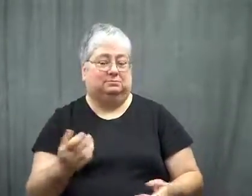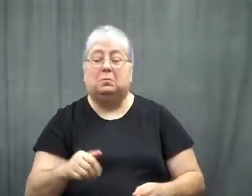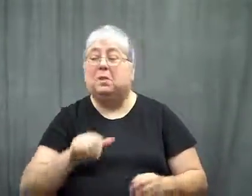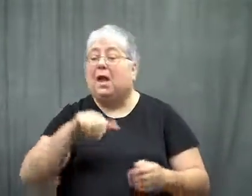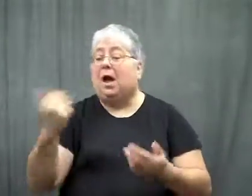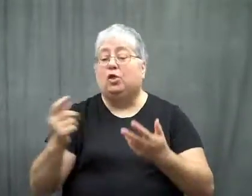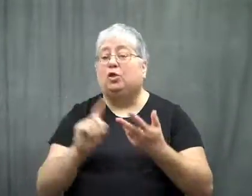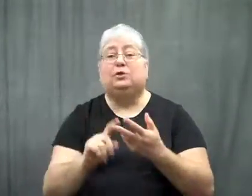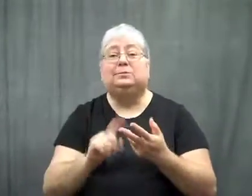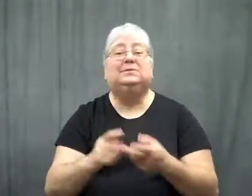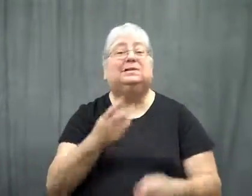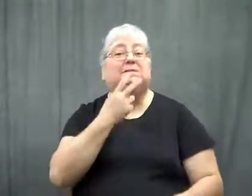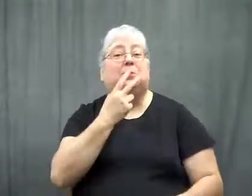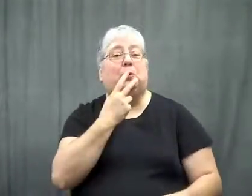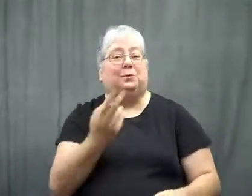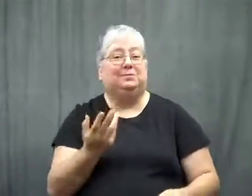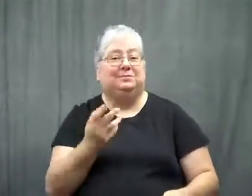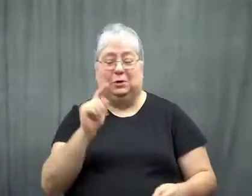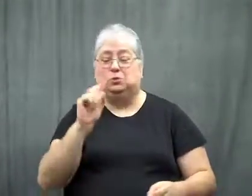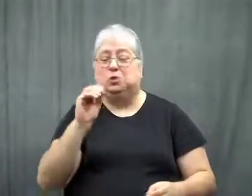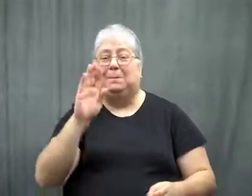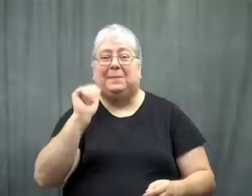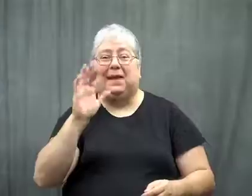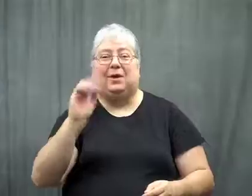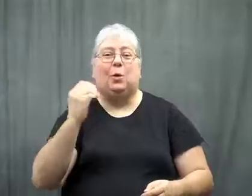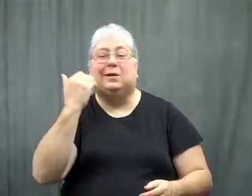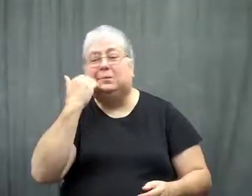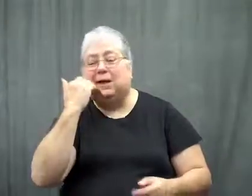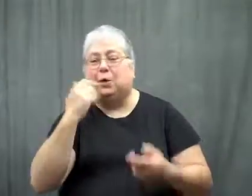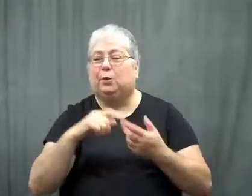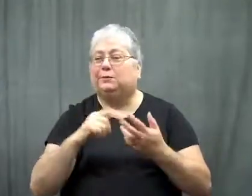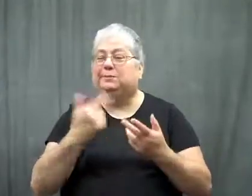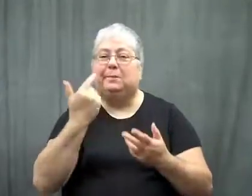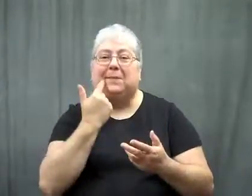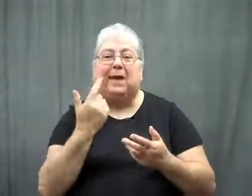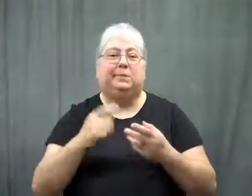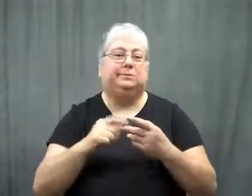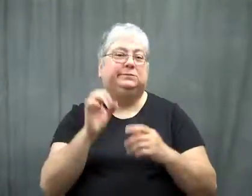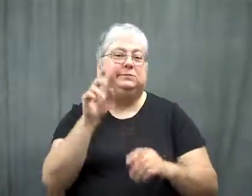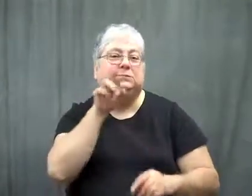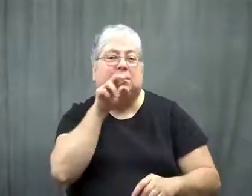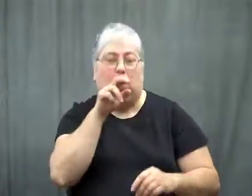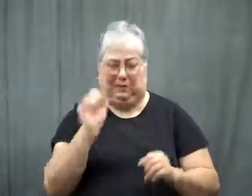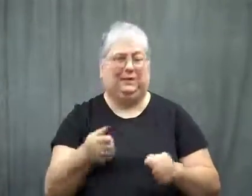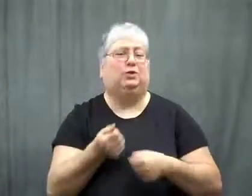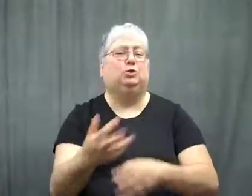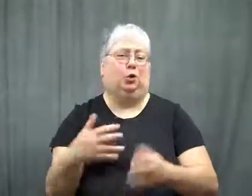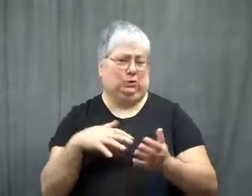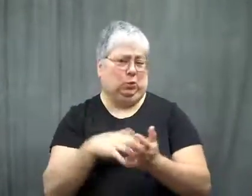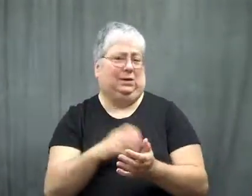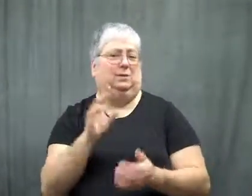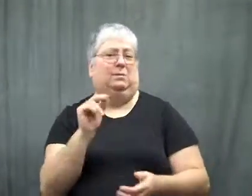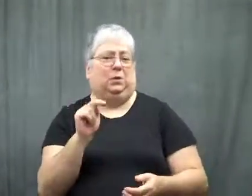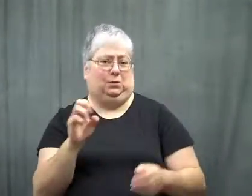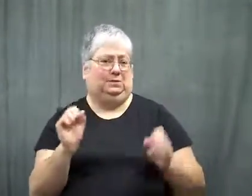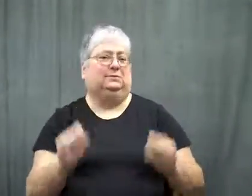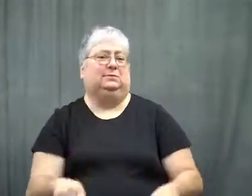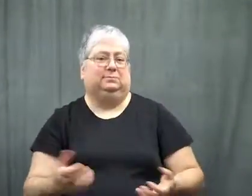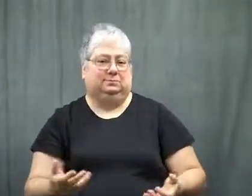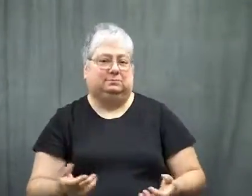Another factor is smoking. Tobacco can contribute to weakened bones.